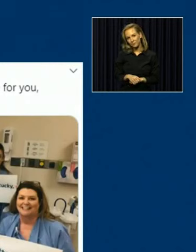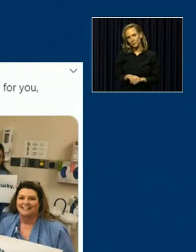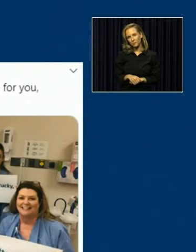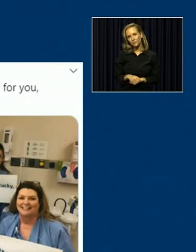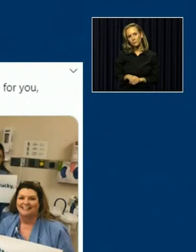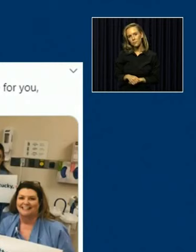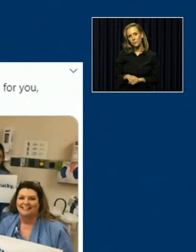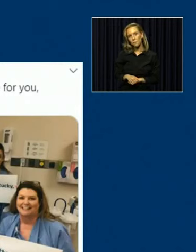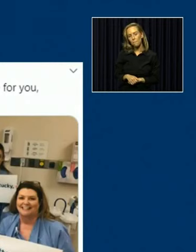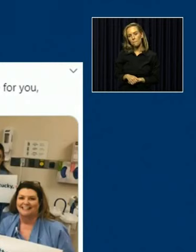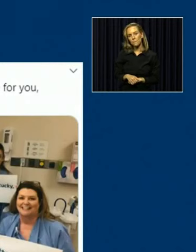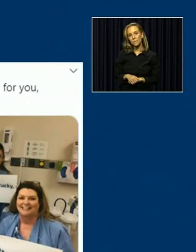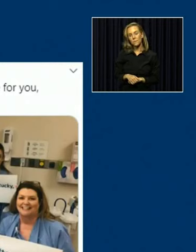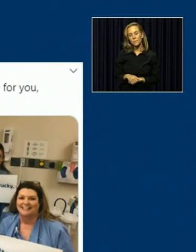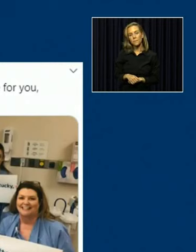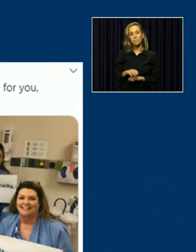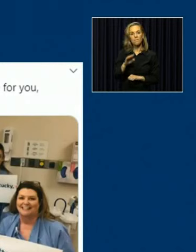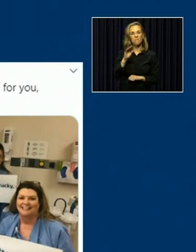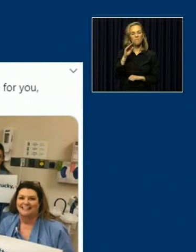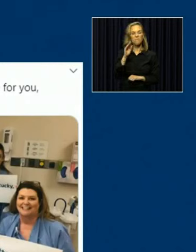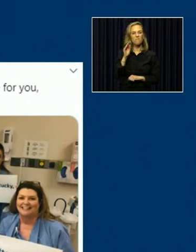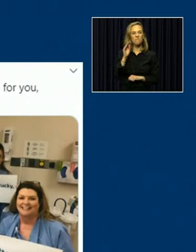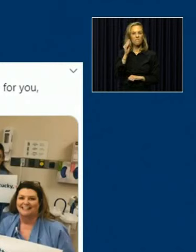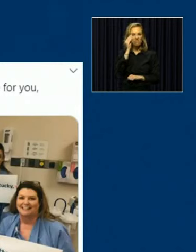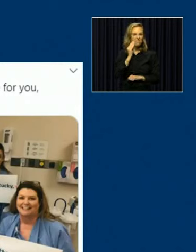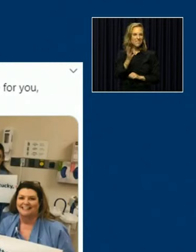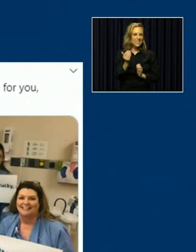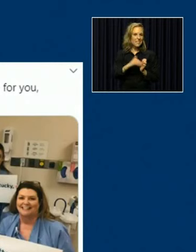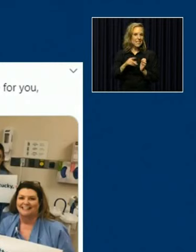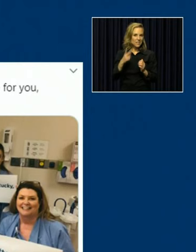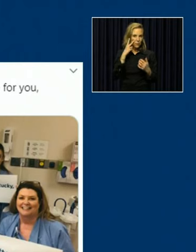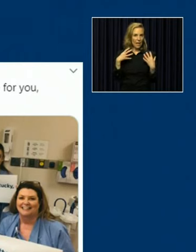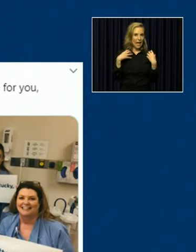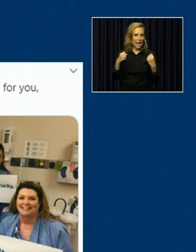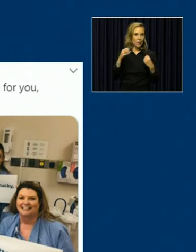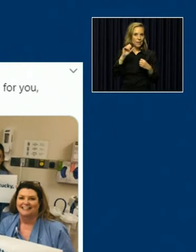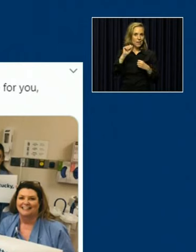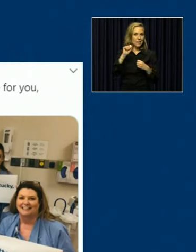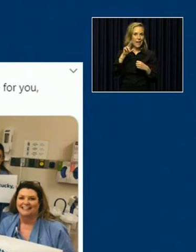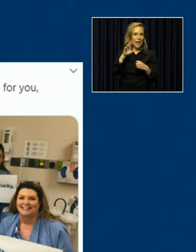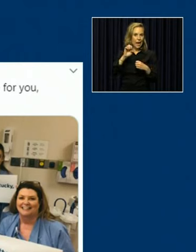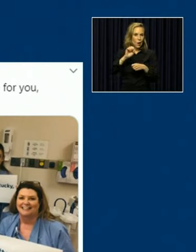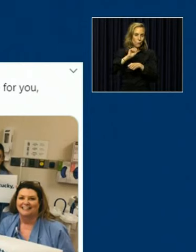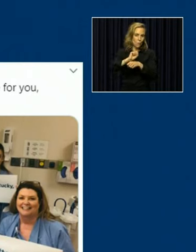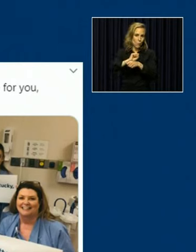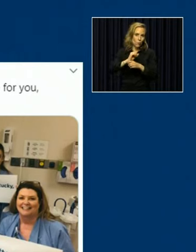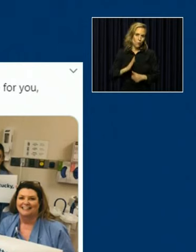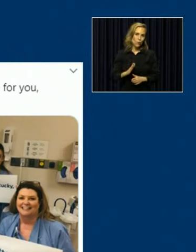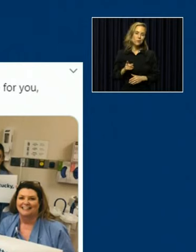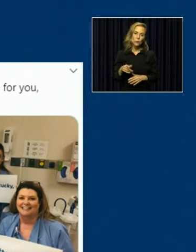MANY OF OUR NEIGHBORHOODS, AS MANY OF OUR INSTITUTIONS AROUND KENTUCKY THAT WE ARE SHOWING THE